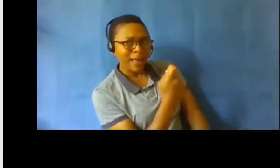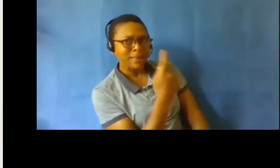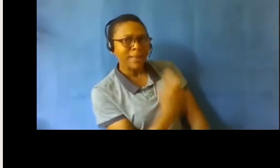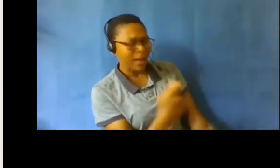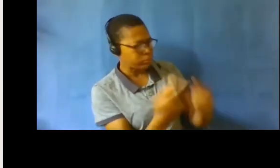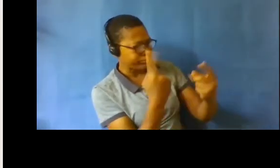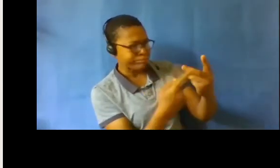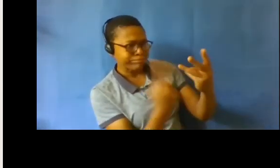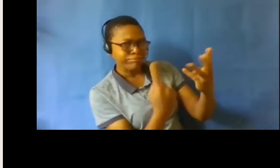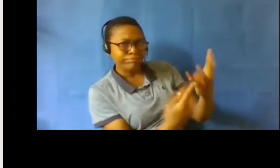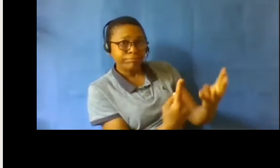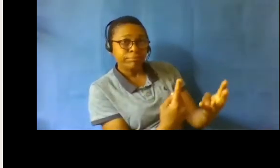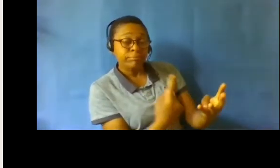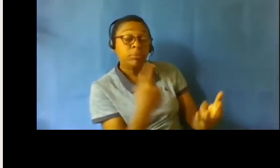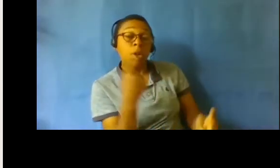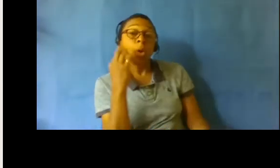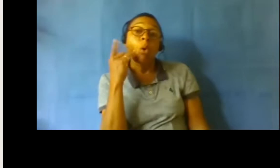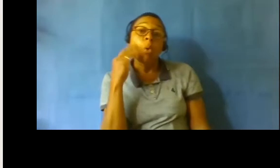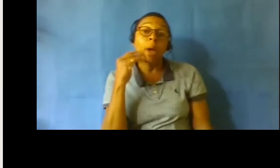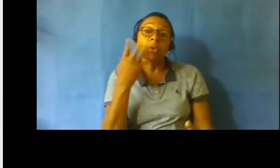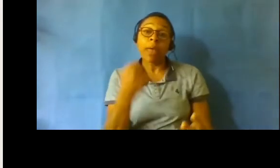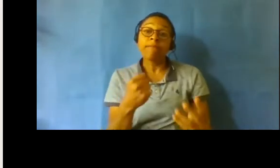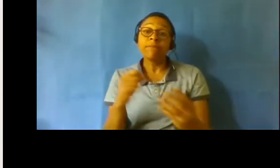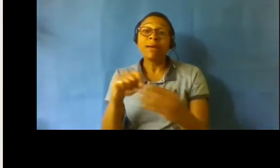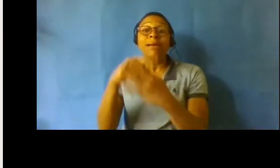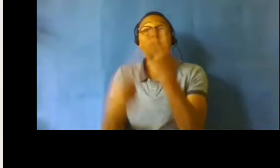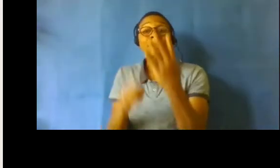against the fantasy of the normative body and mind they are red for the